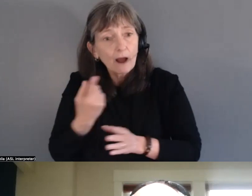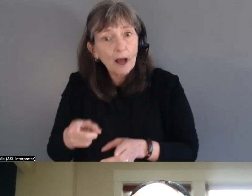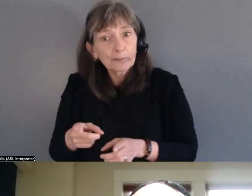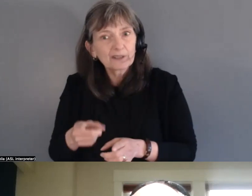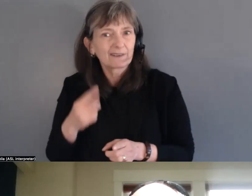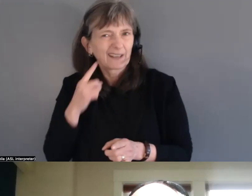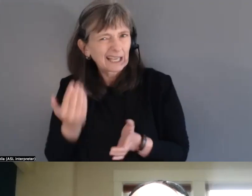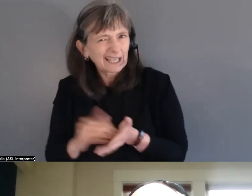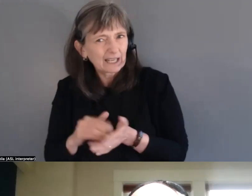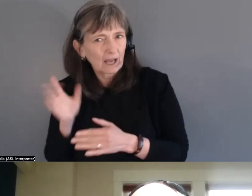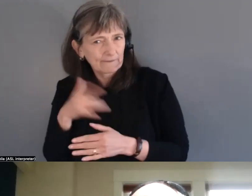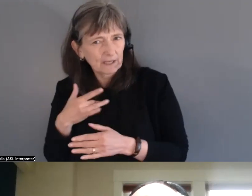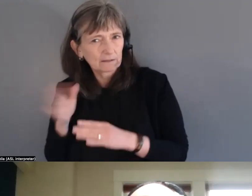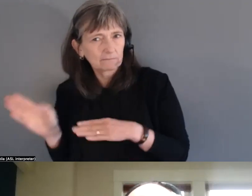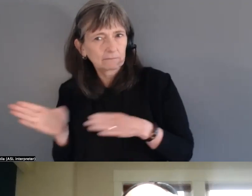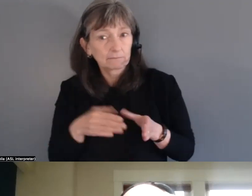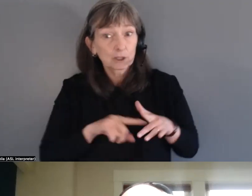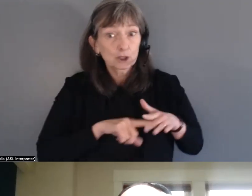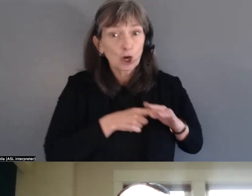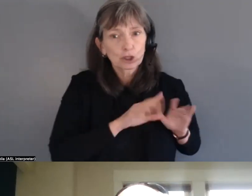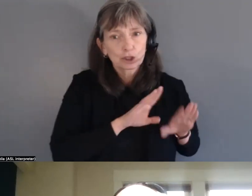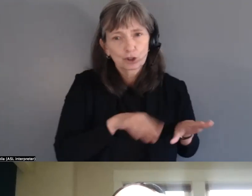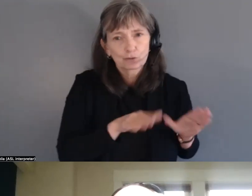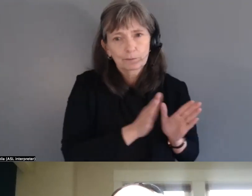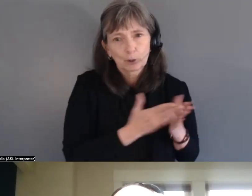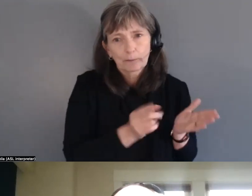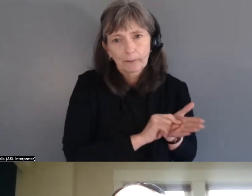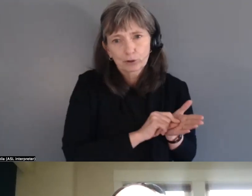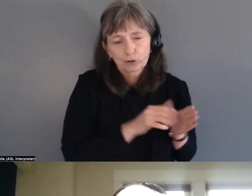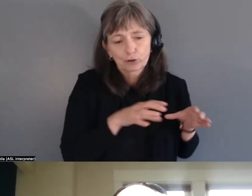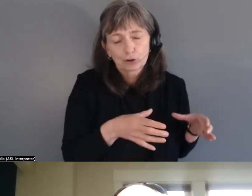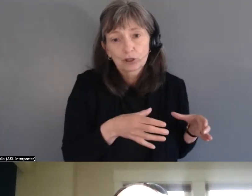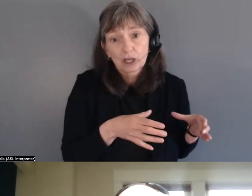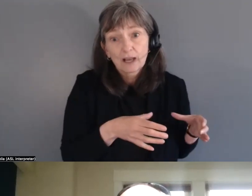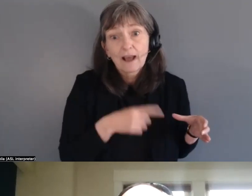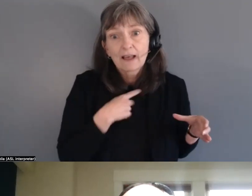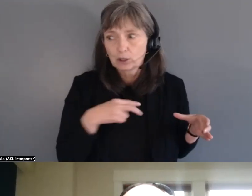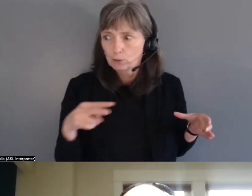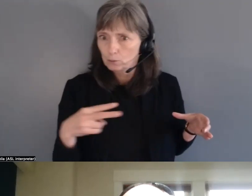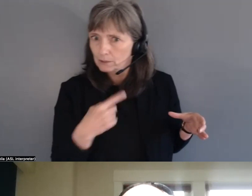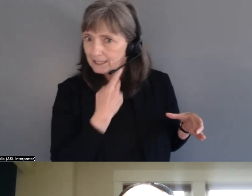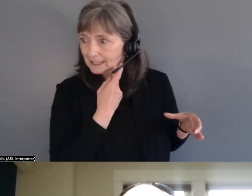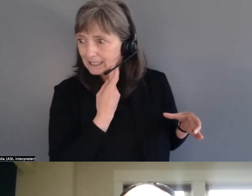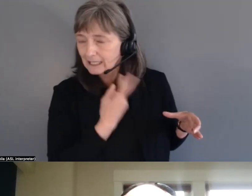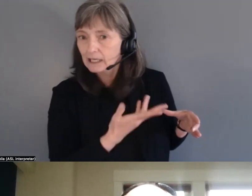it's going to be a self-fulfilling, you know, get better and better and we can improve it together.